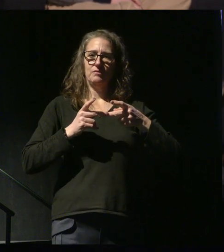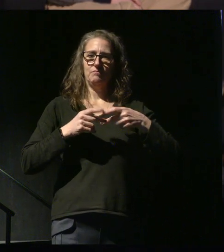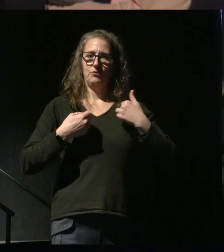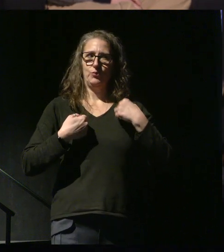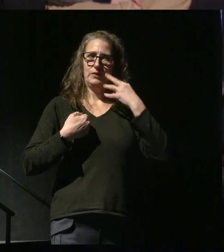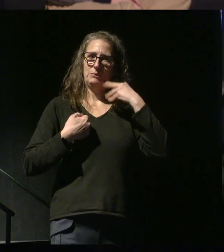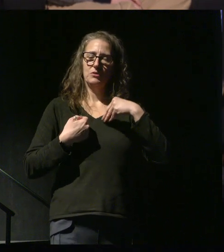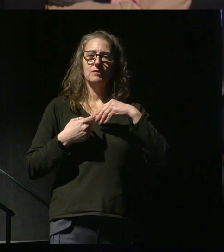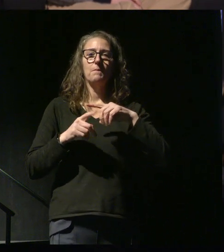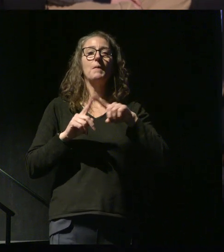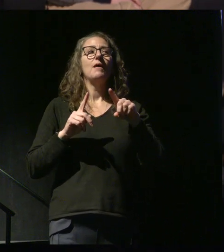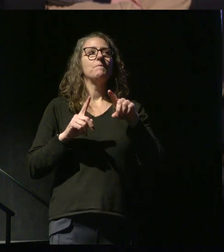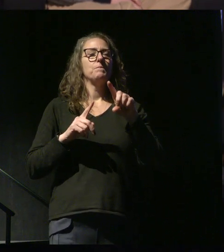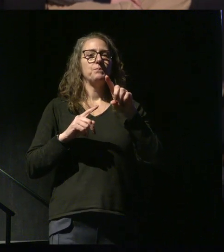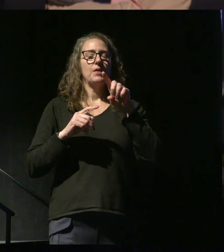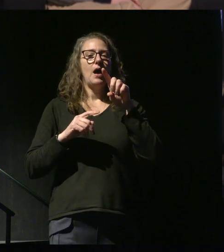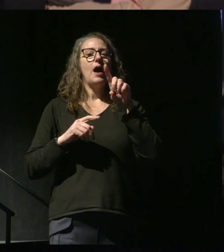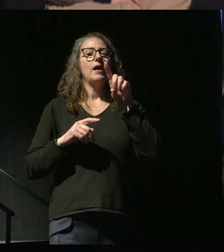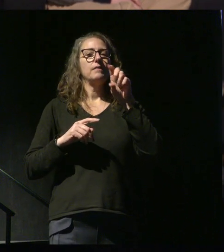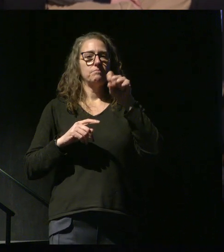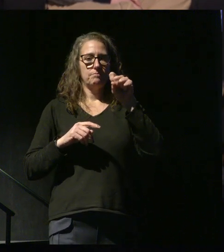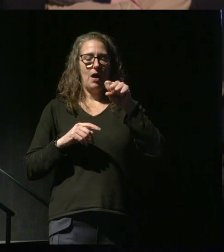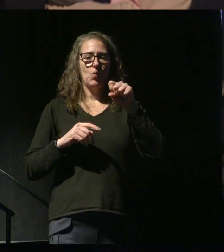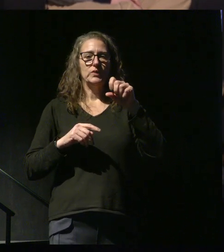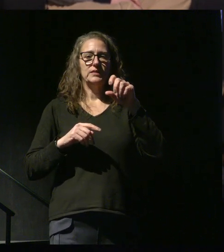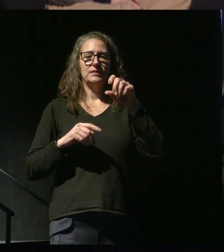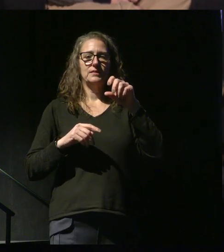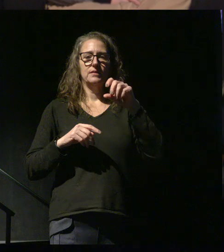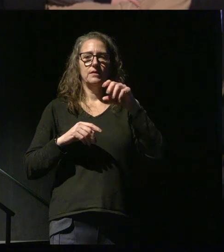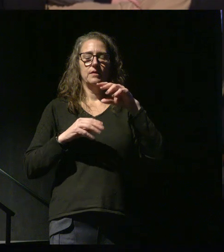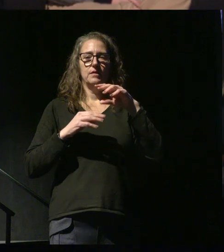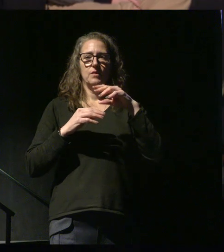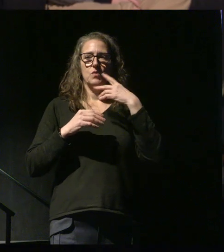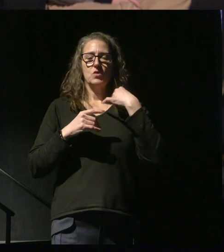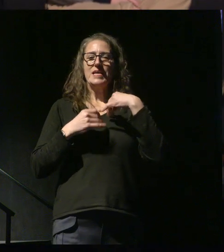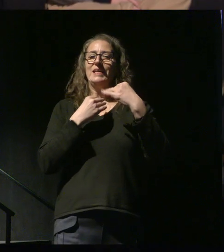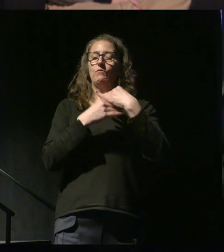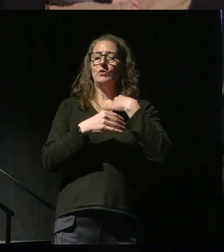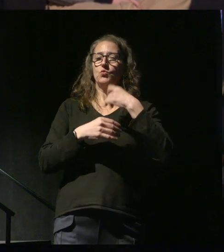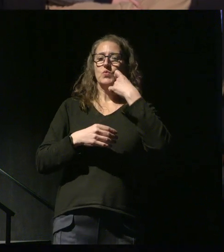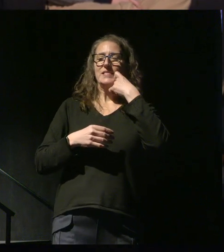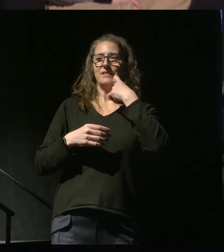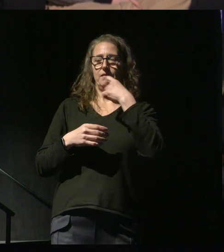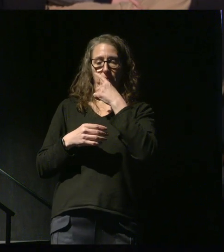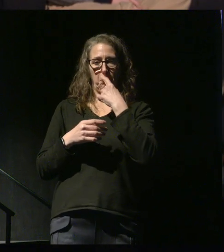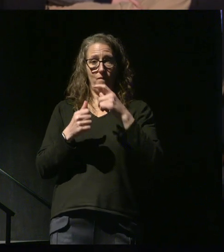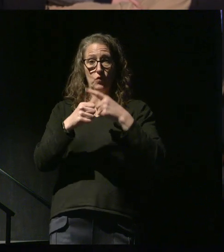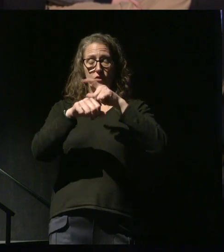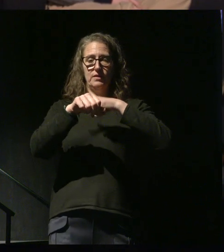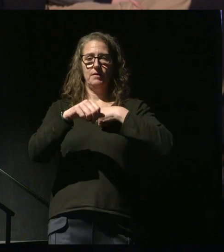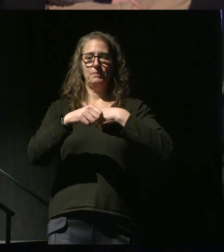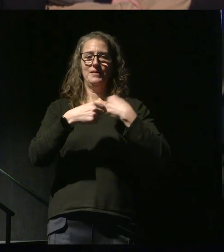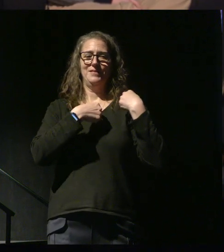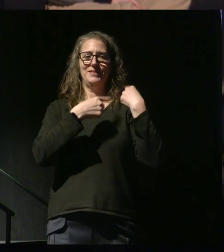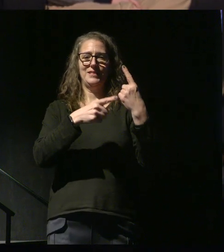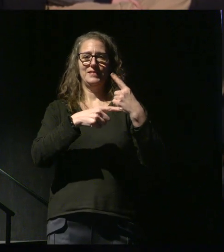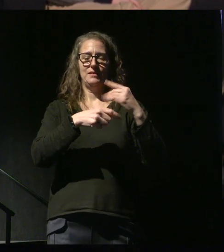But I did, I was in the Philippines recently for the first time since the pandemic, and the Philippine